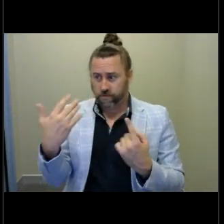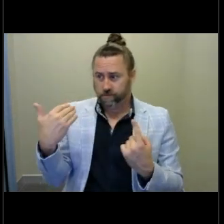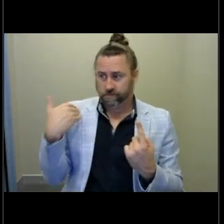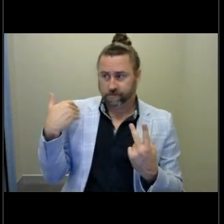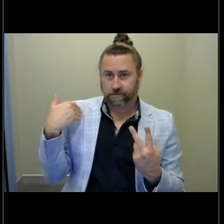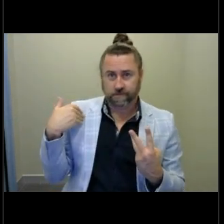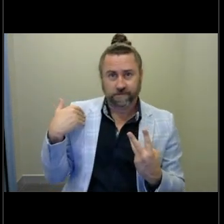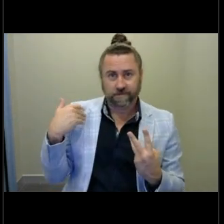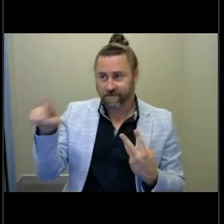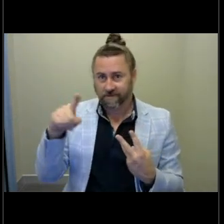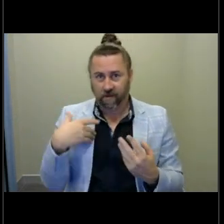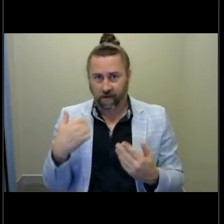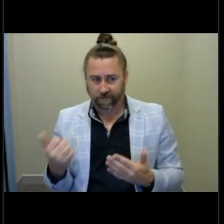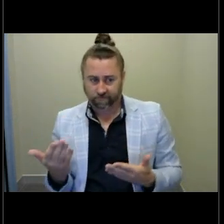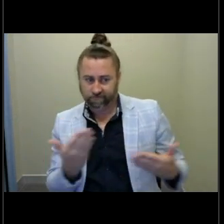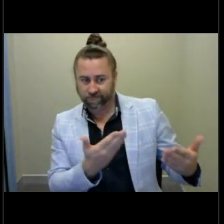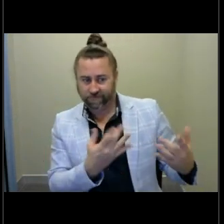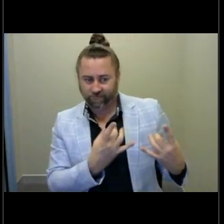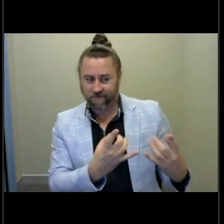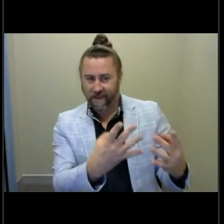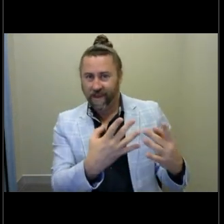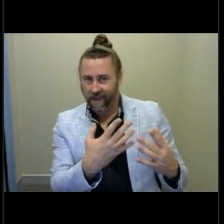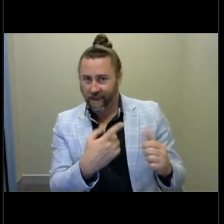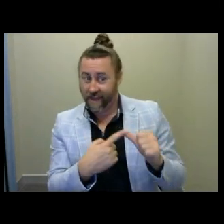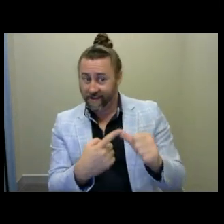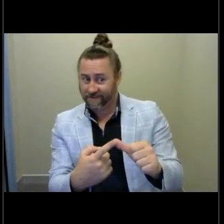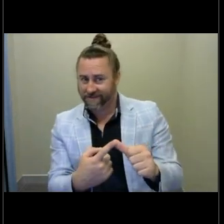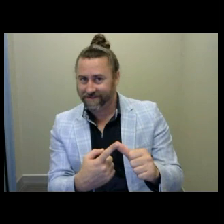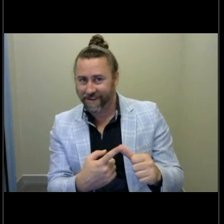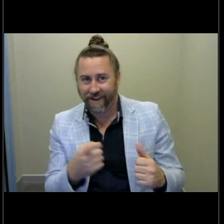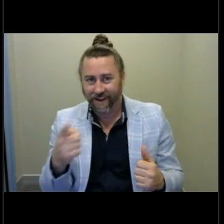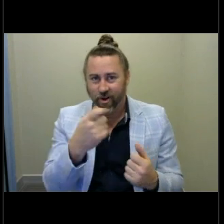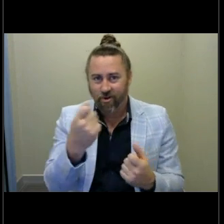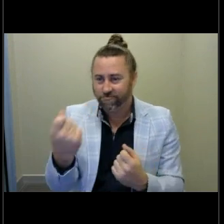So thank you so much to everybody for sending those through.